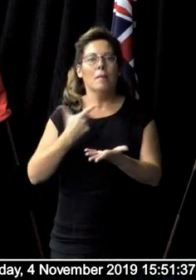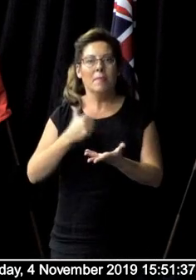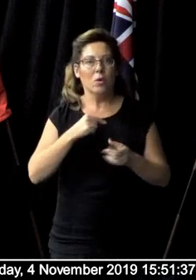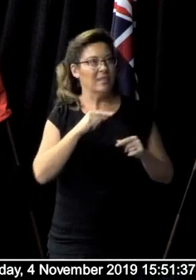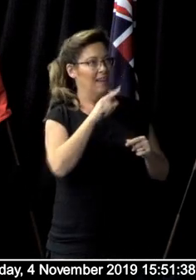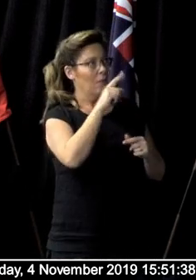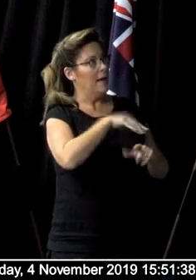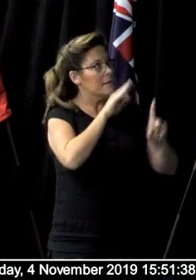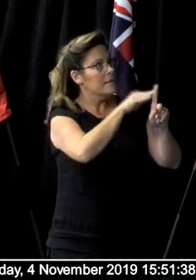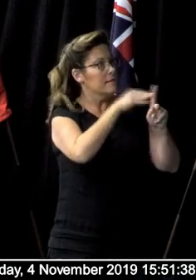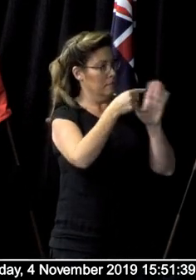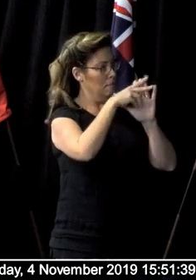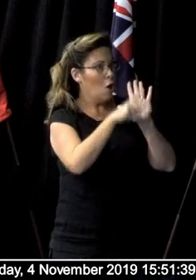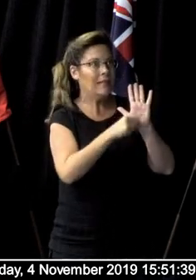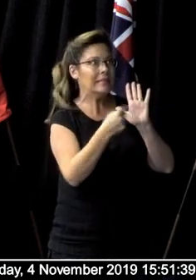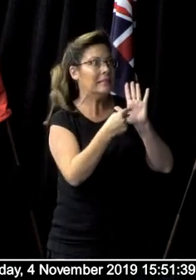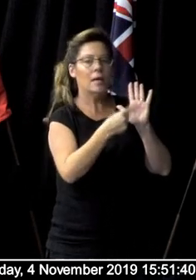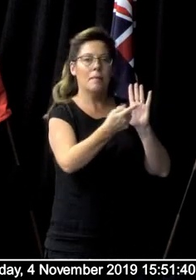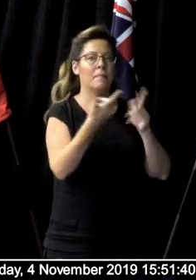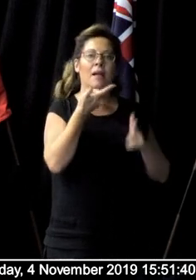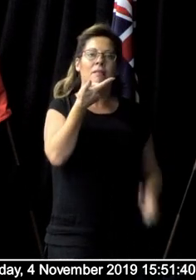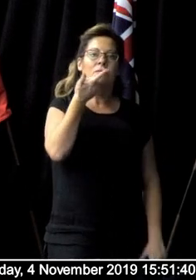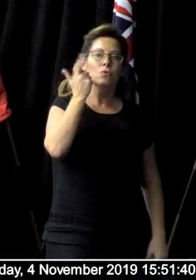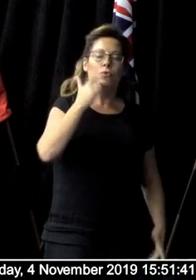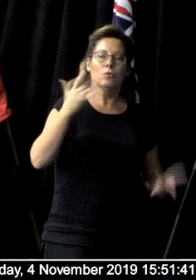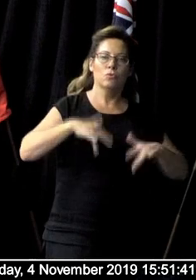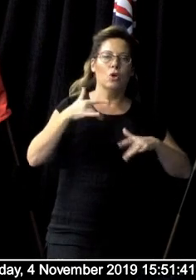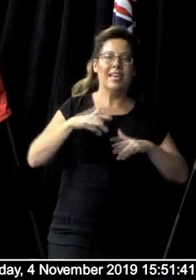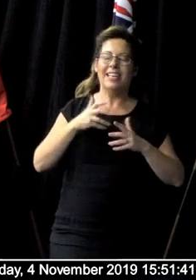between, you know, what is being promised and what – what they’re experiencing.